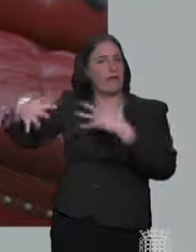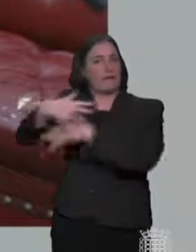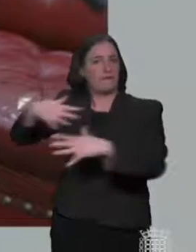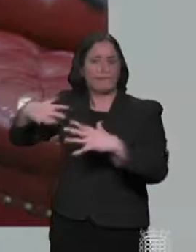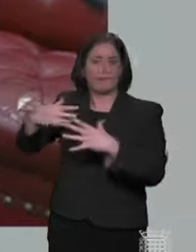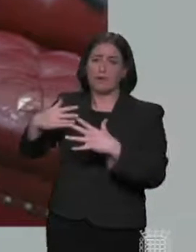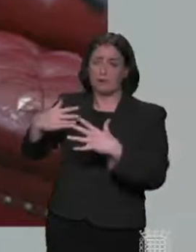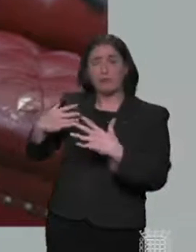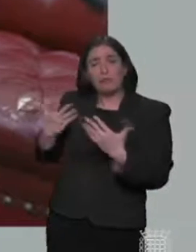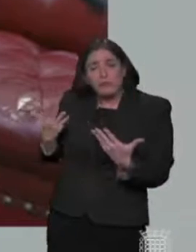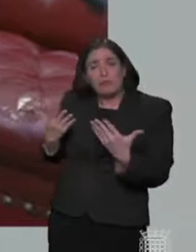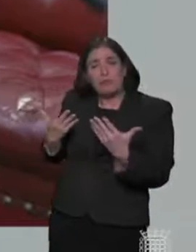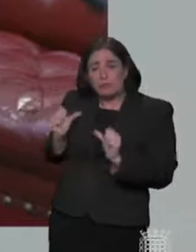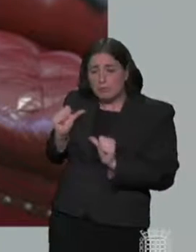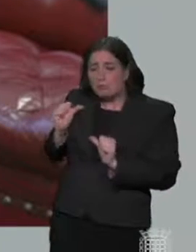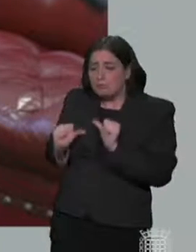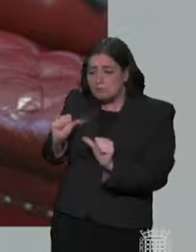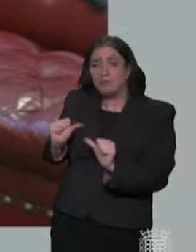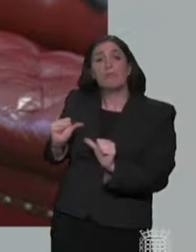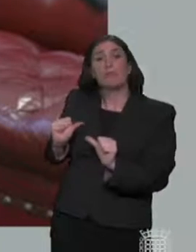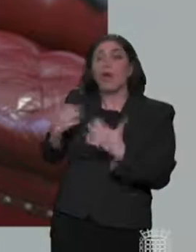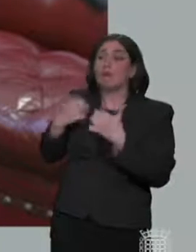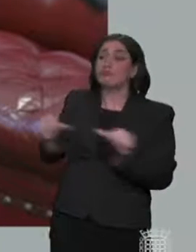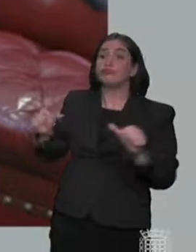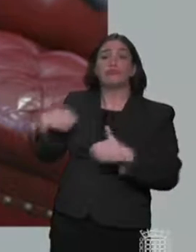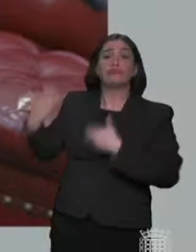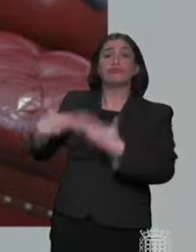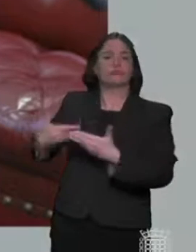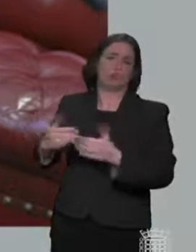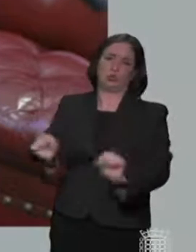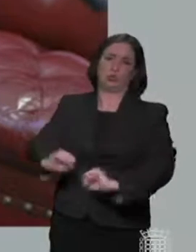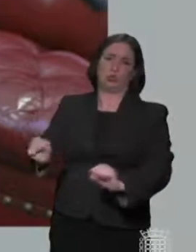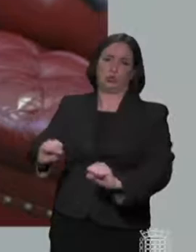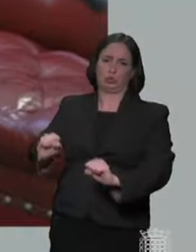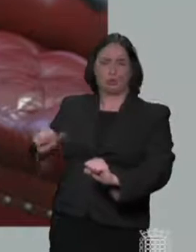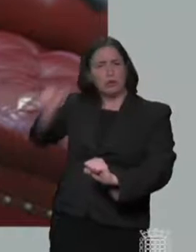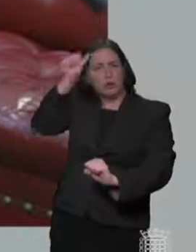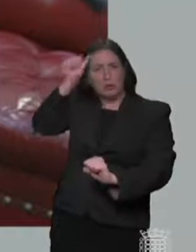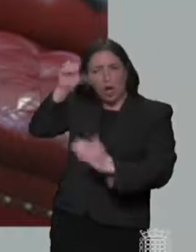what we've seen in recent months is the power of television the power of strictly to educate